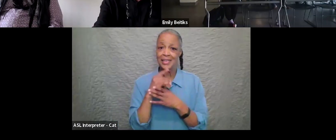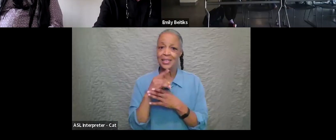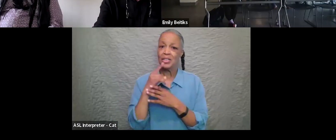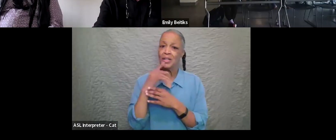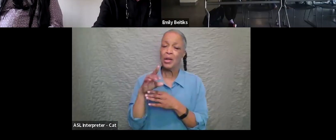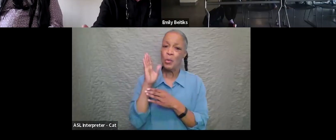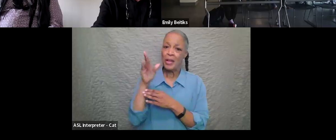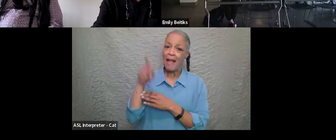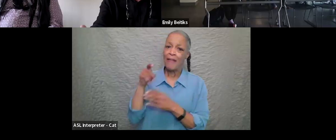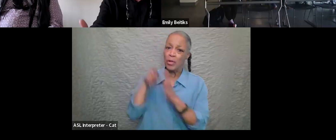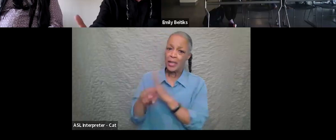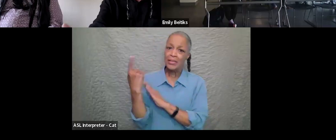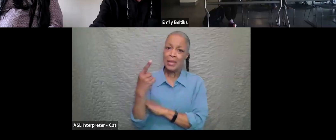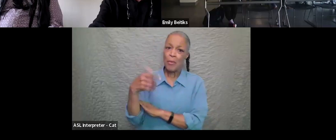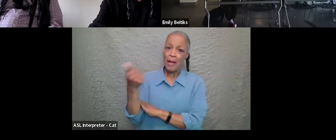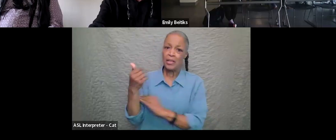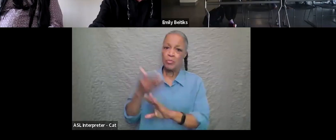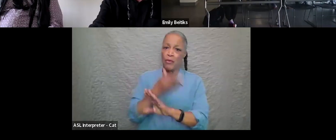or kill somebody else before anyone does anything?"